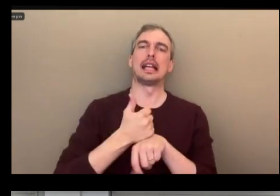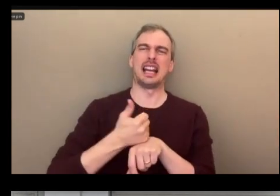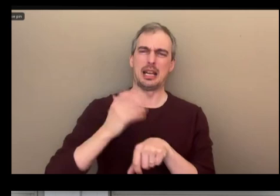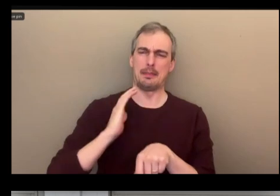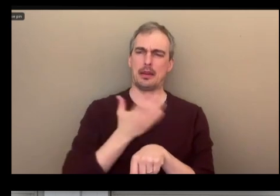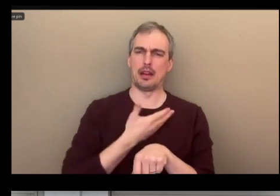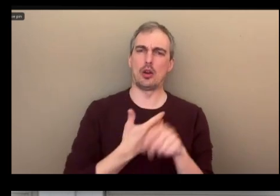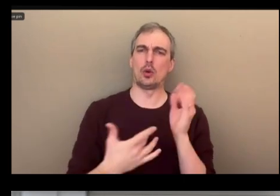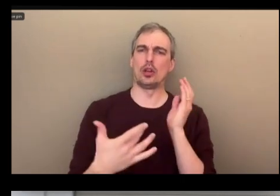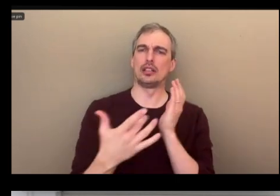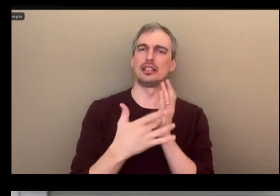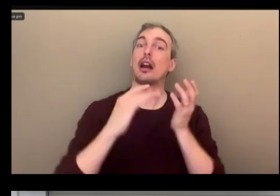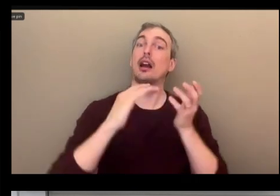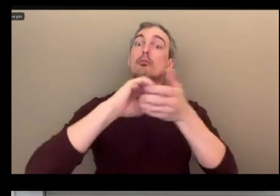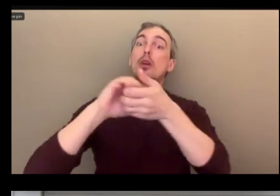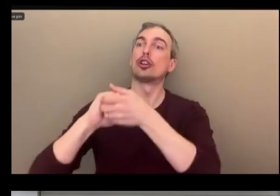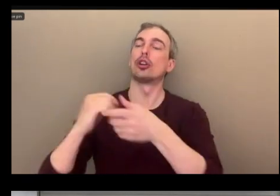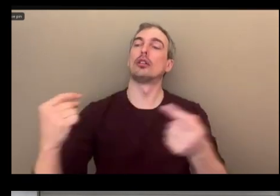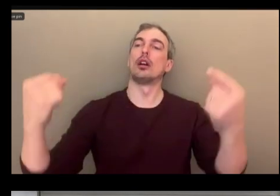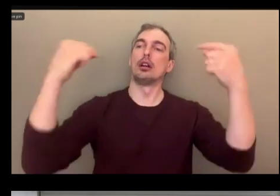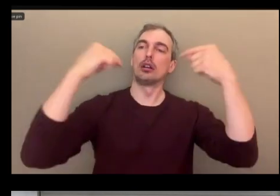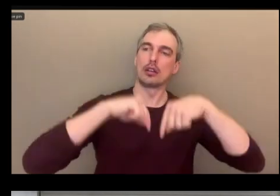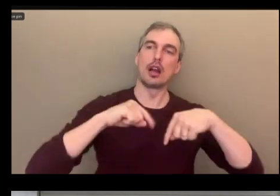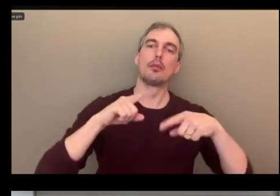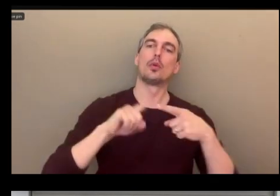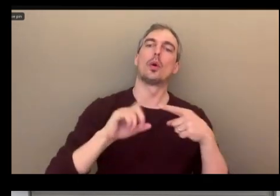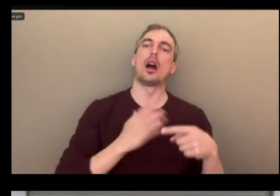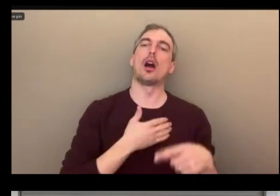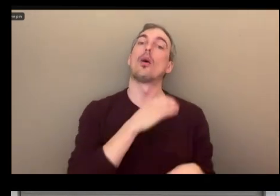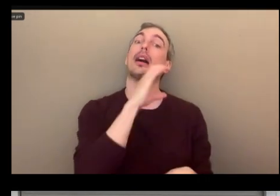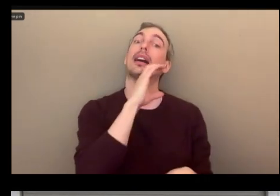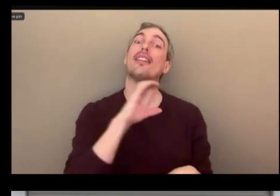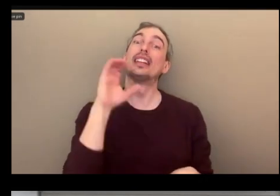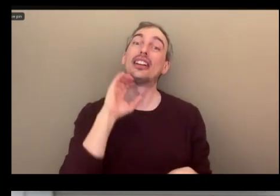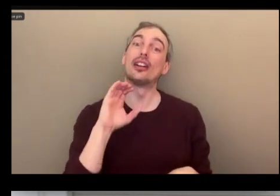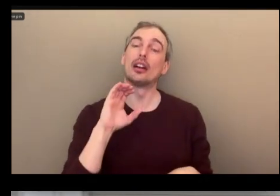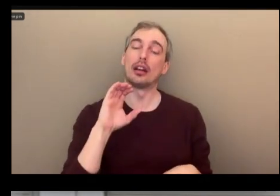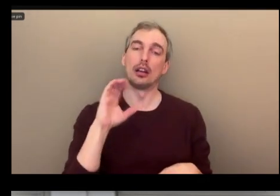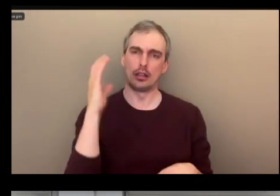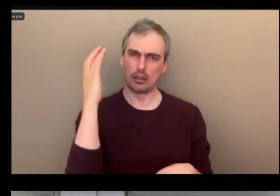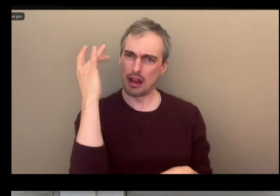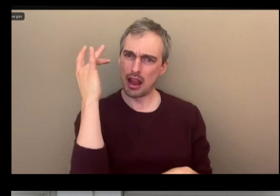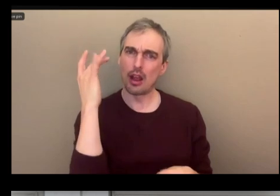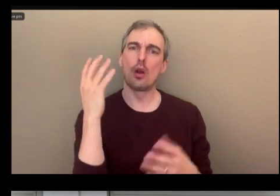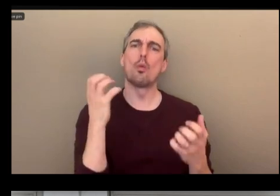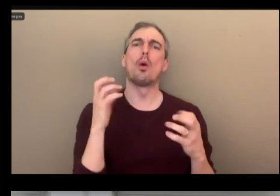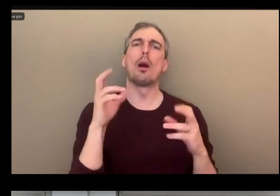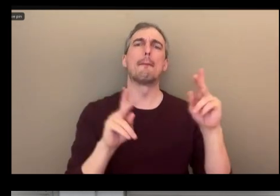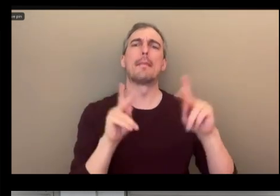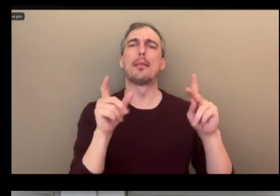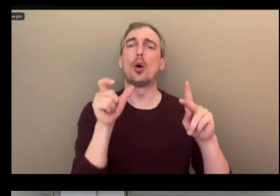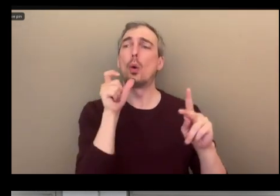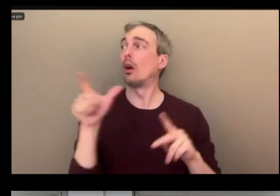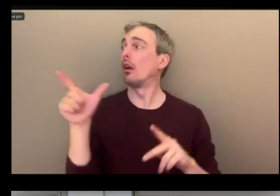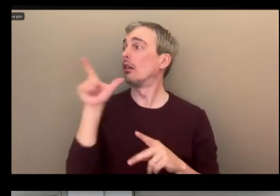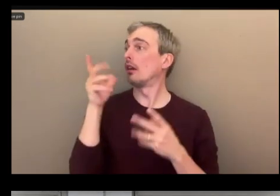We want more people that are getting their lunch, they just got done with their lunch, walk through. Be like... What's going on? We're like...